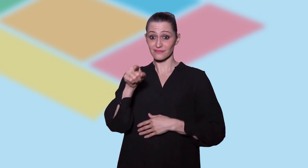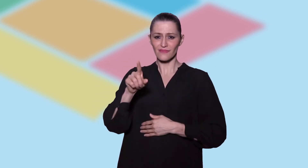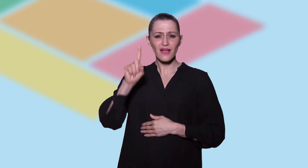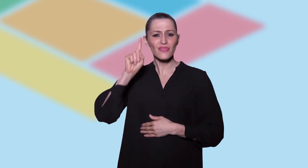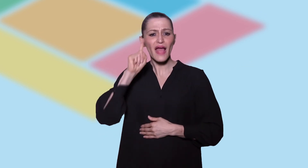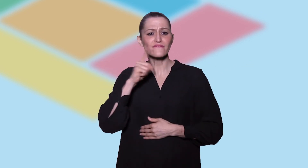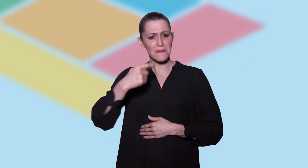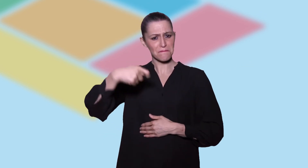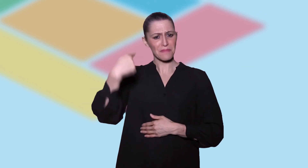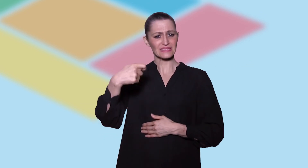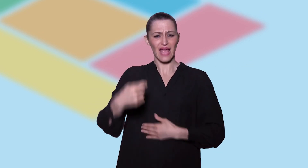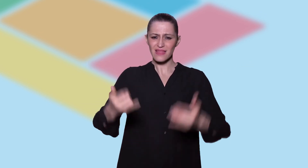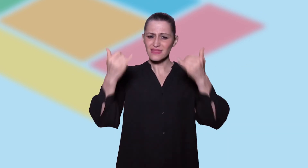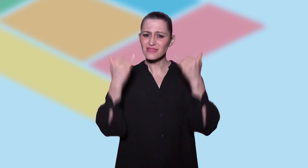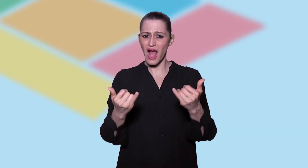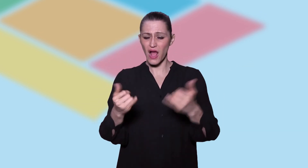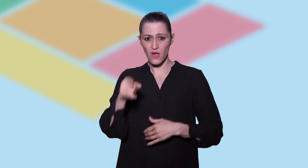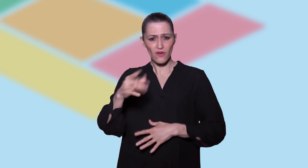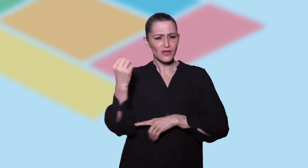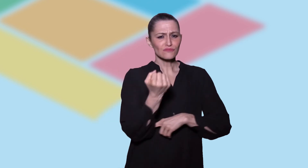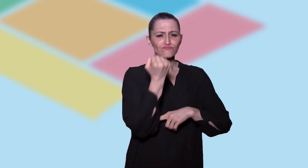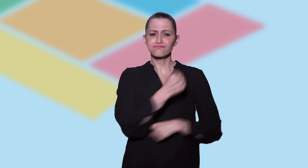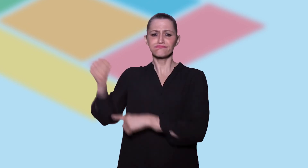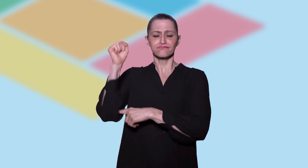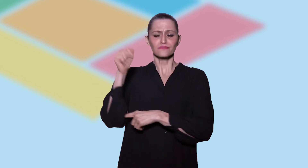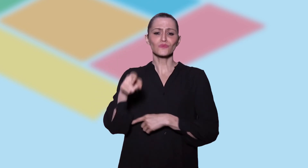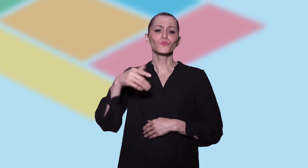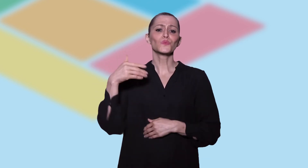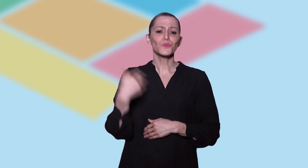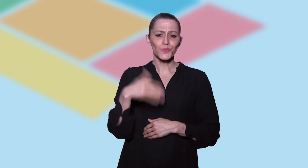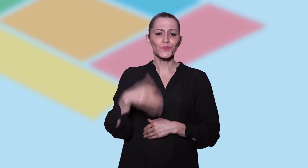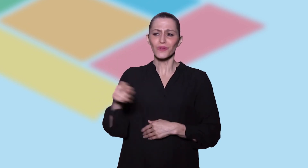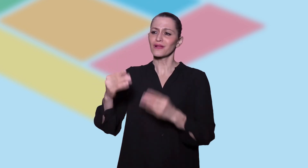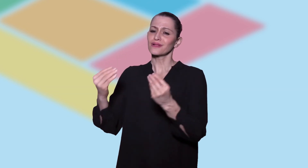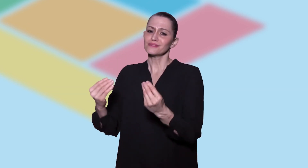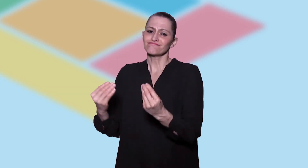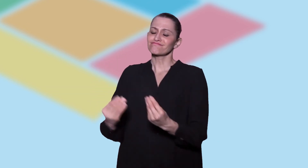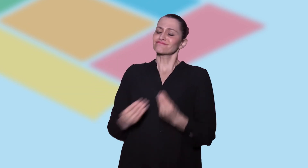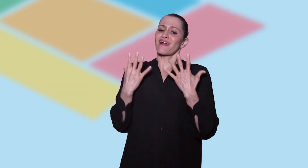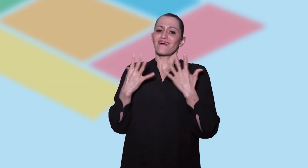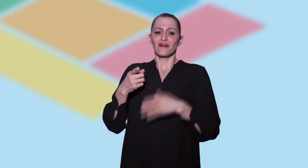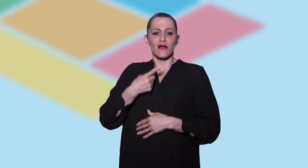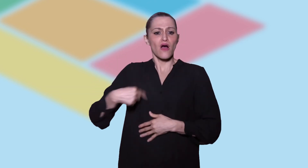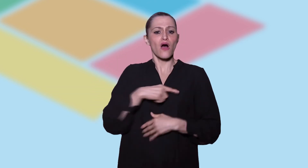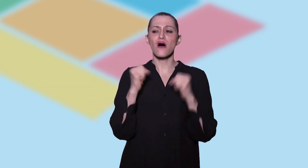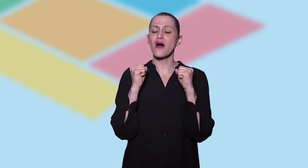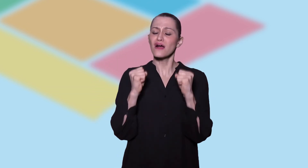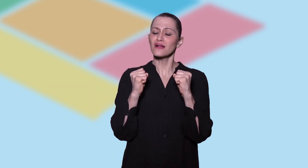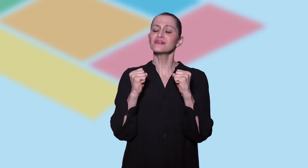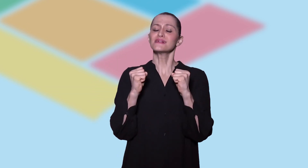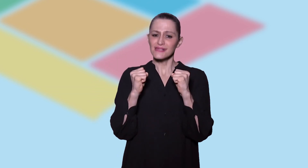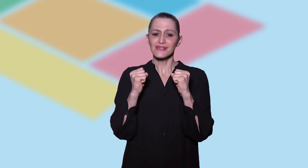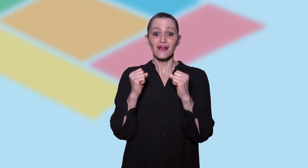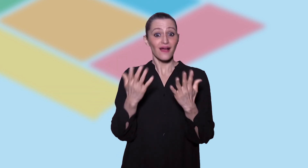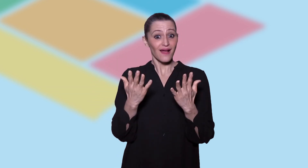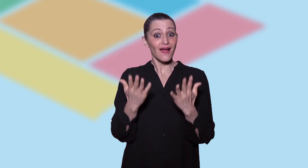The "Deaf President Now!" movement has inspired us